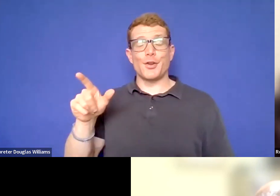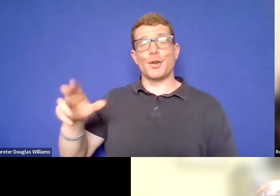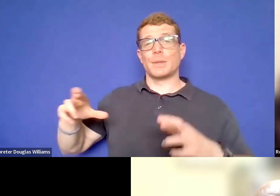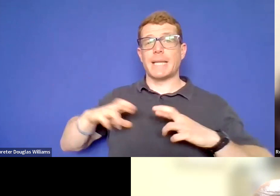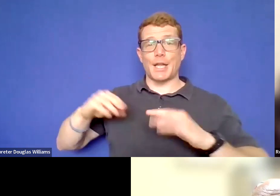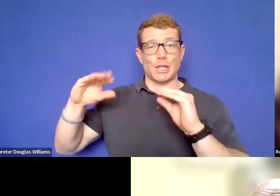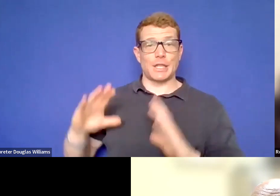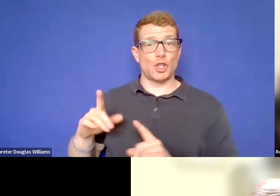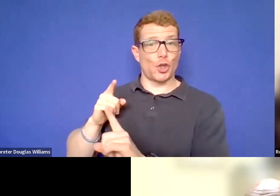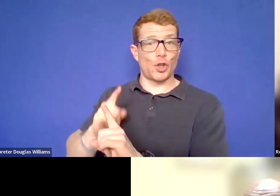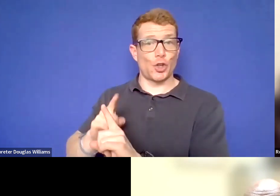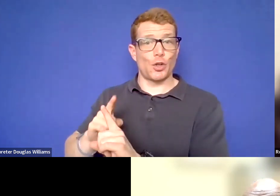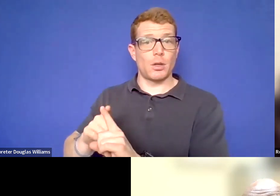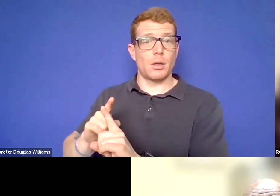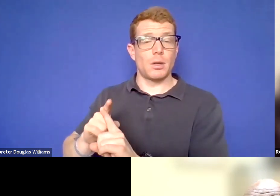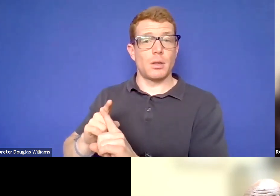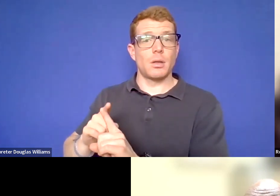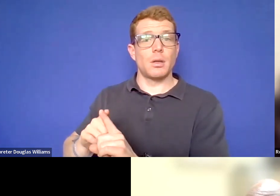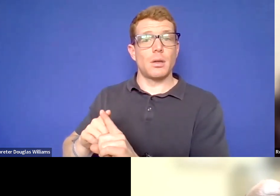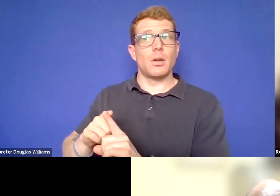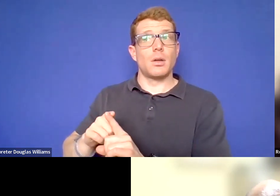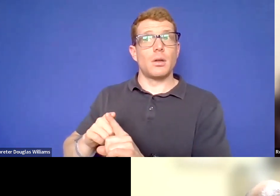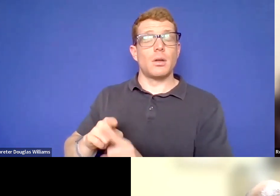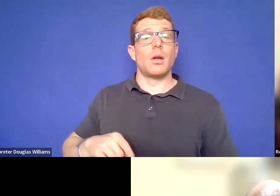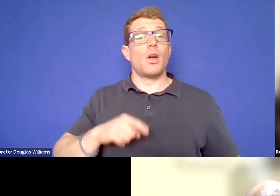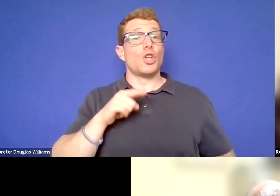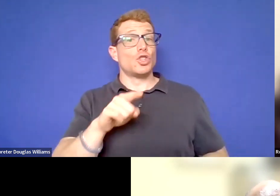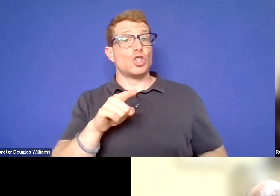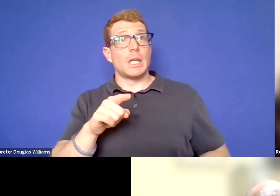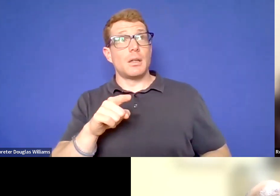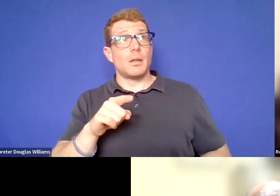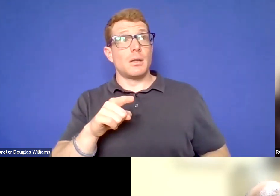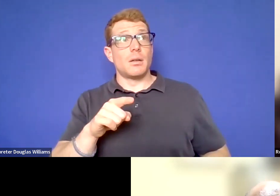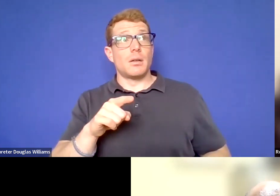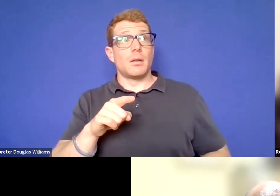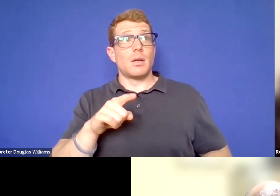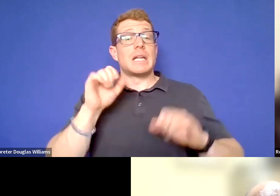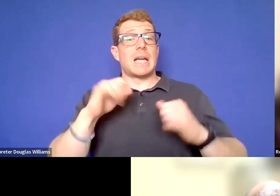She will be eligible for medicare and another year will she have to pay per B.